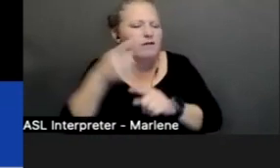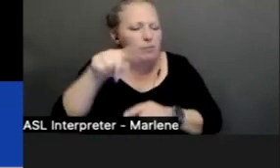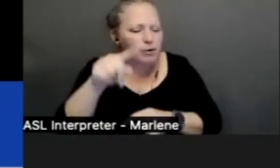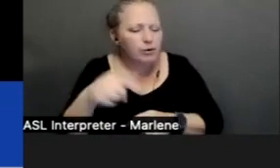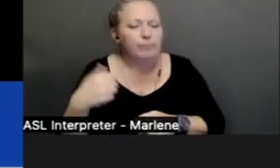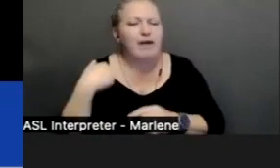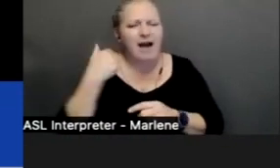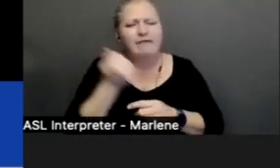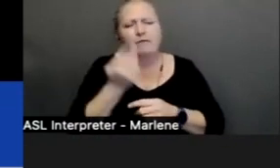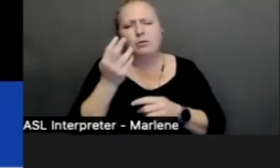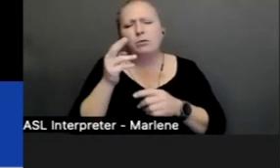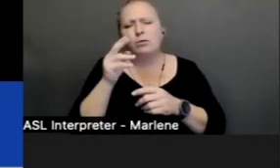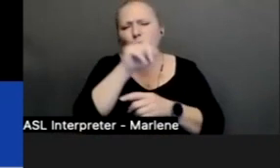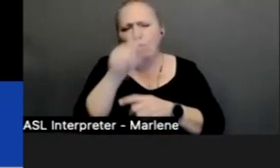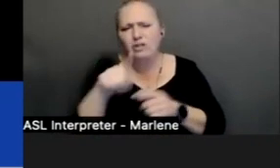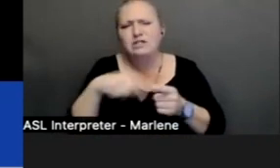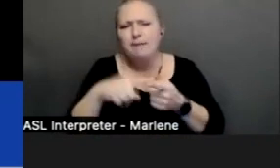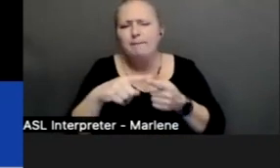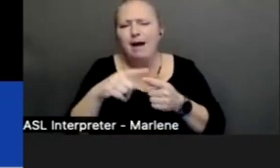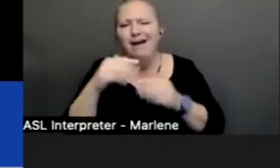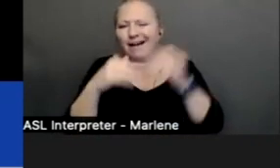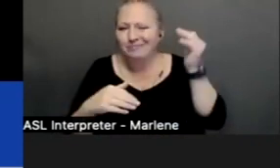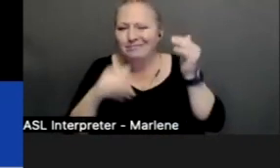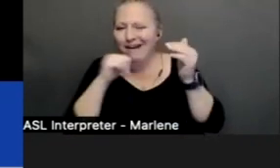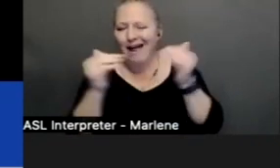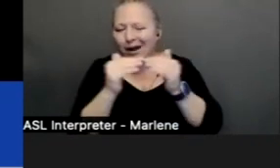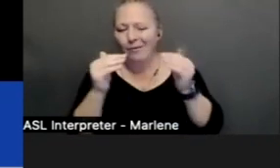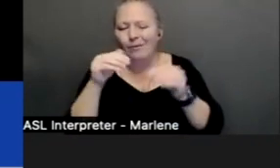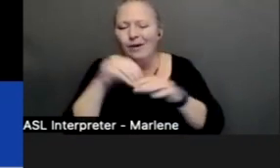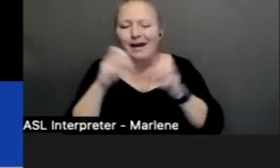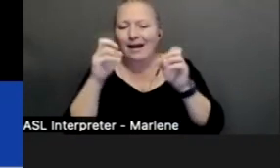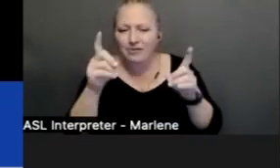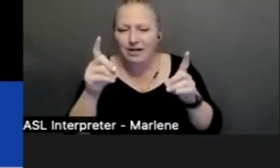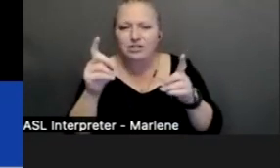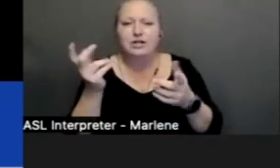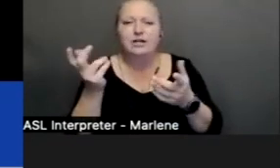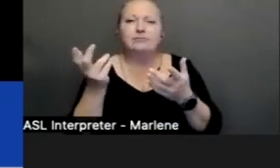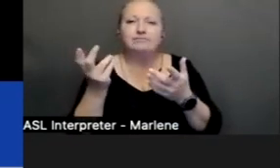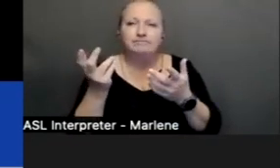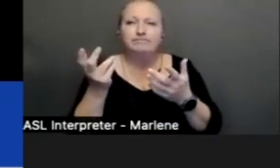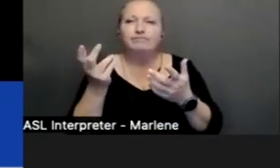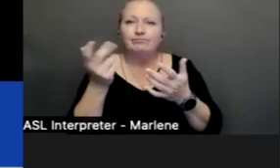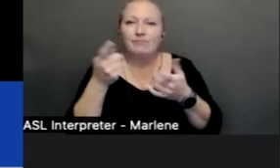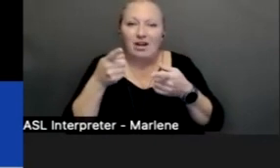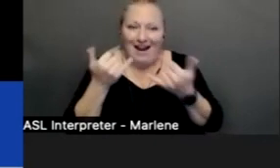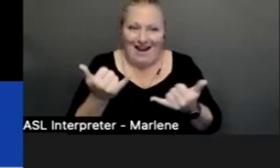questions. About the inequities in education that that are existing currently and then